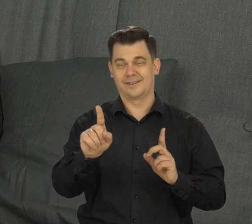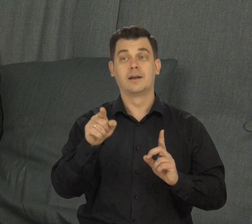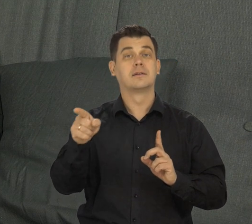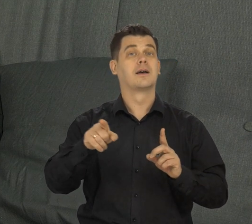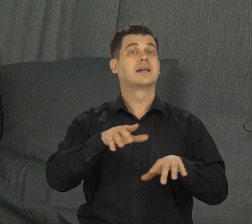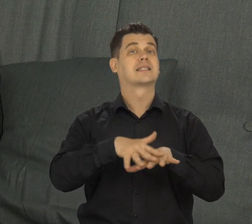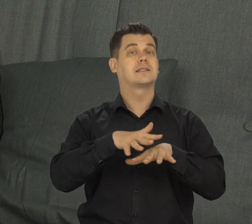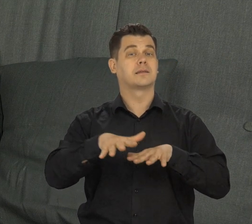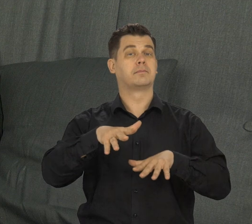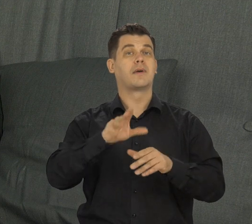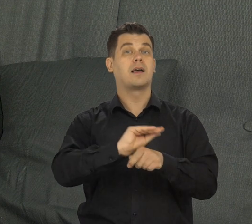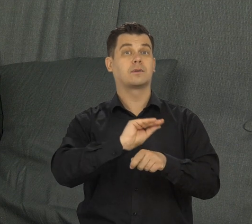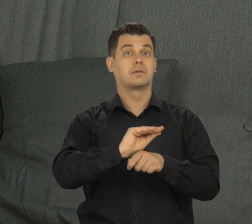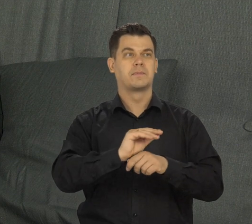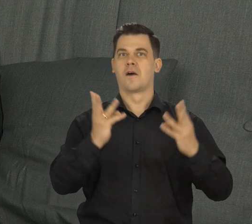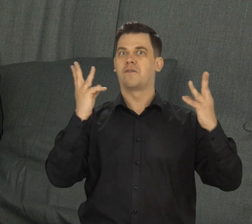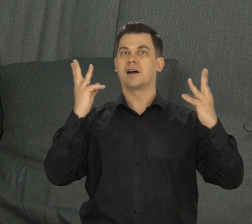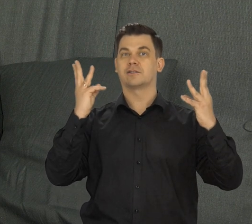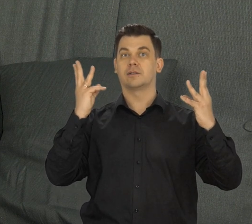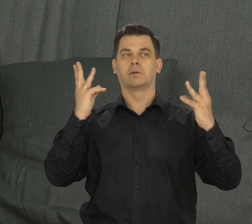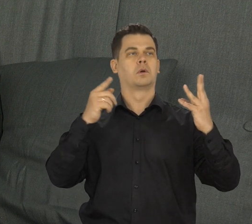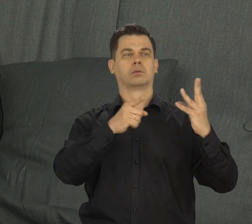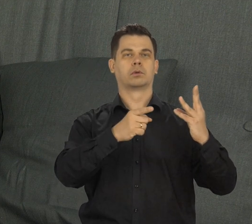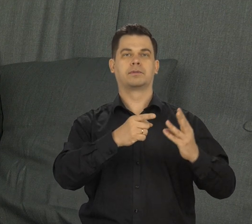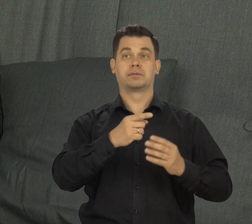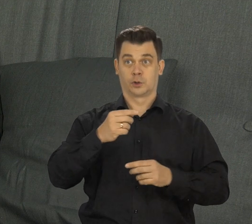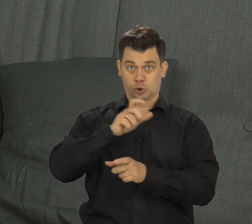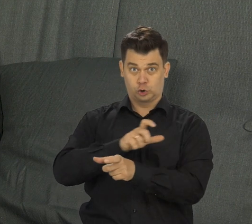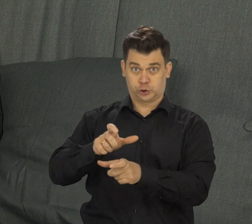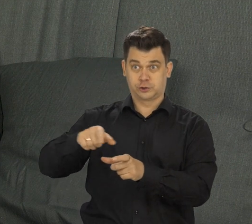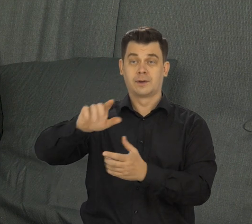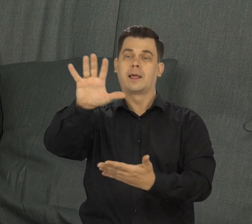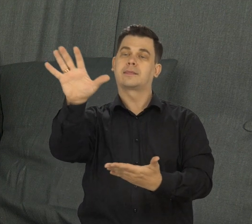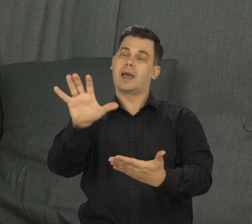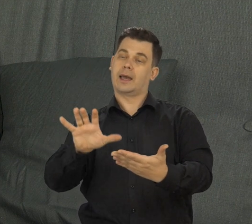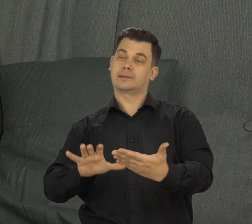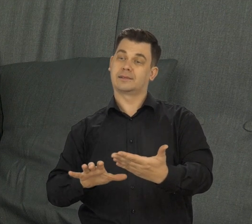The education system is to blame, in which more important than, at least, reading comprehension